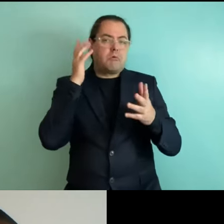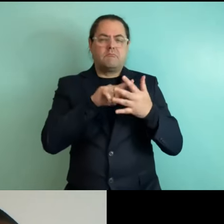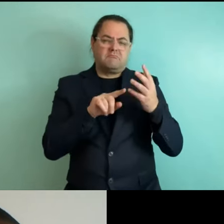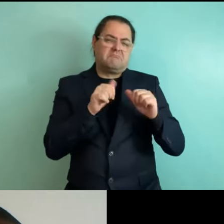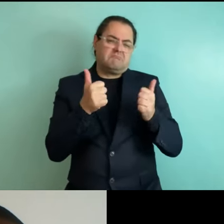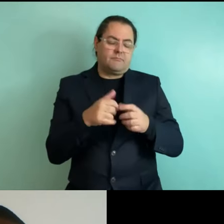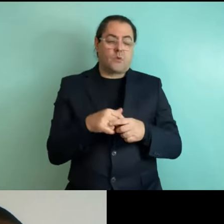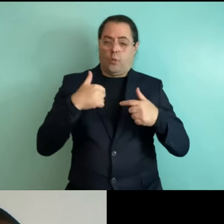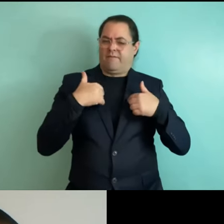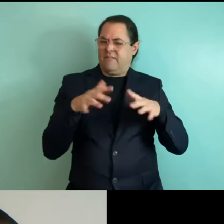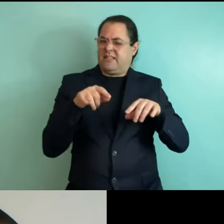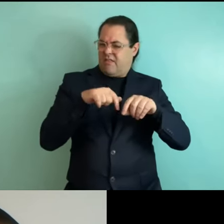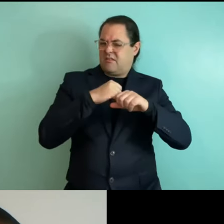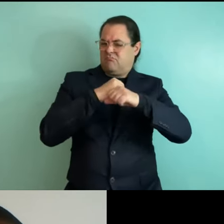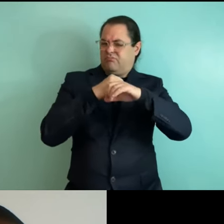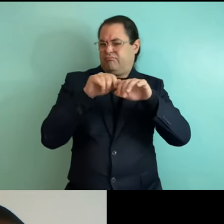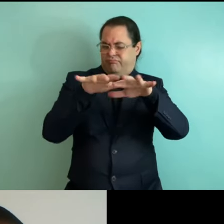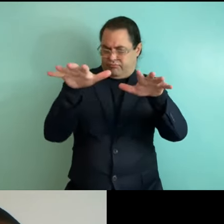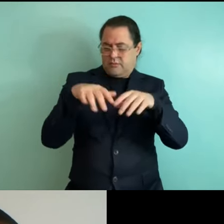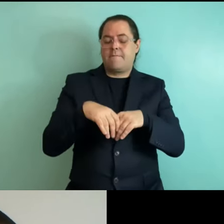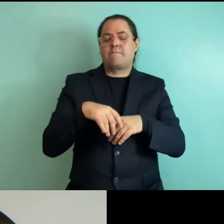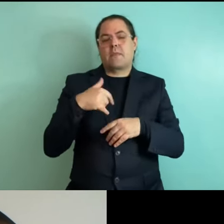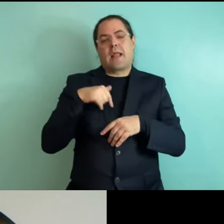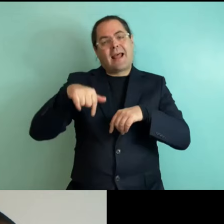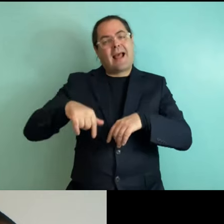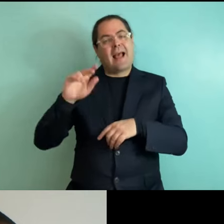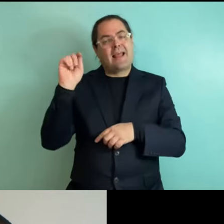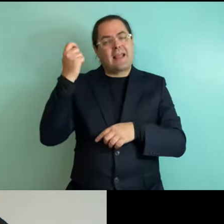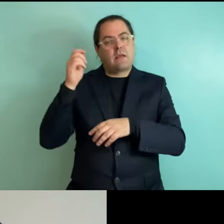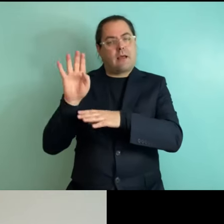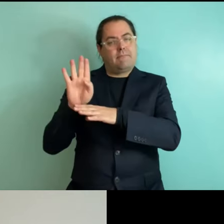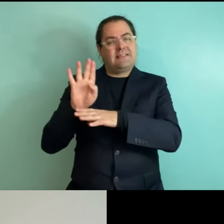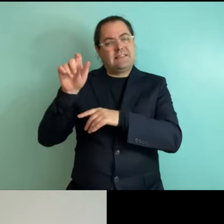out to us in Kenya whereby 11:11:13 we are able to convert them.